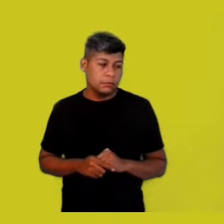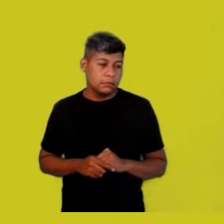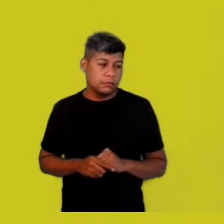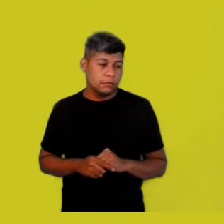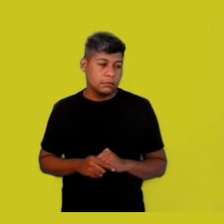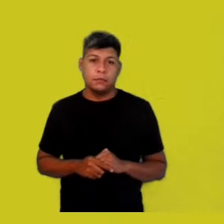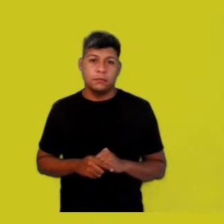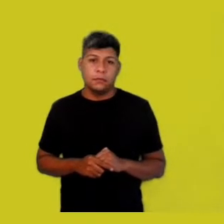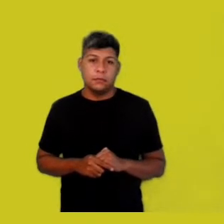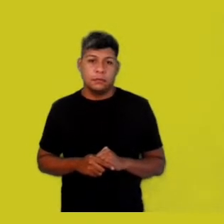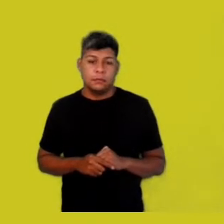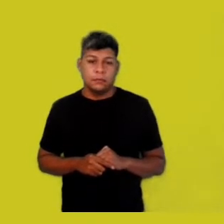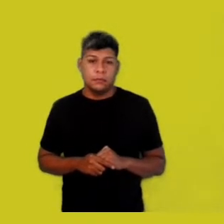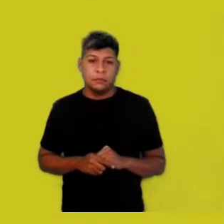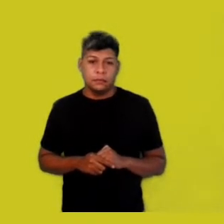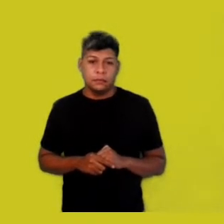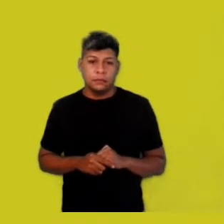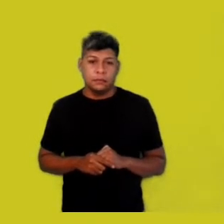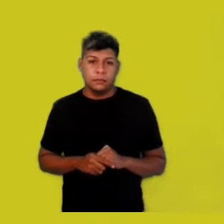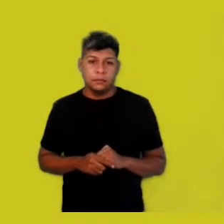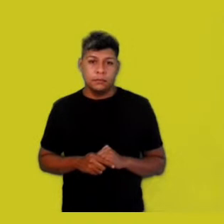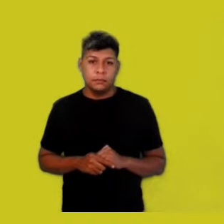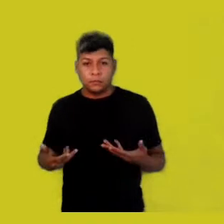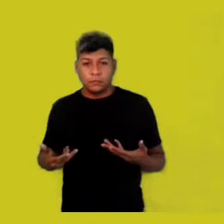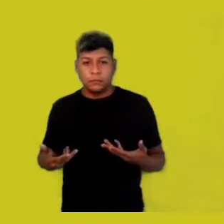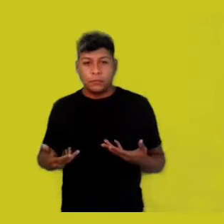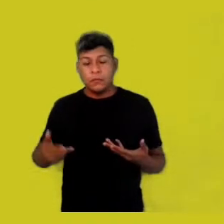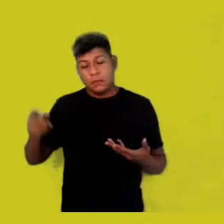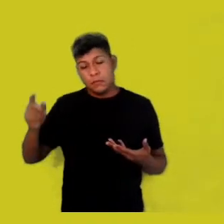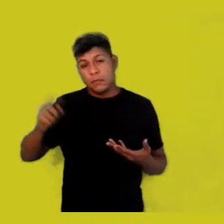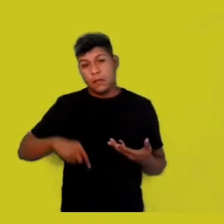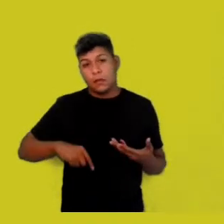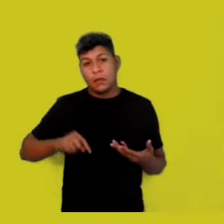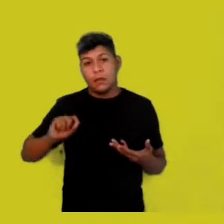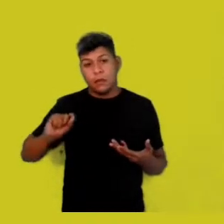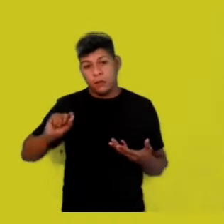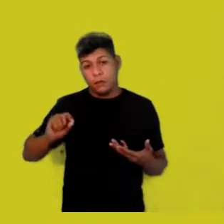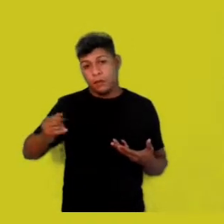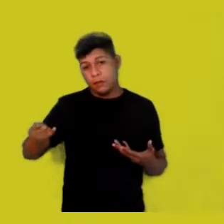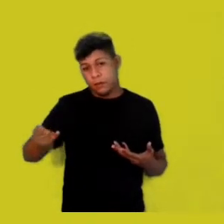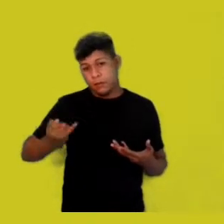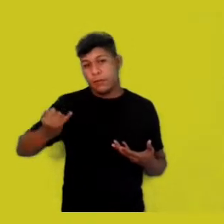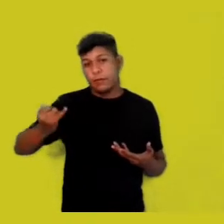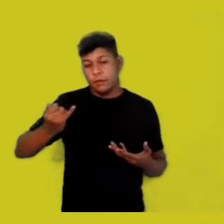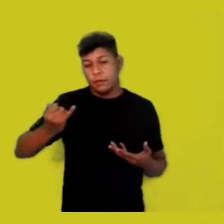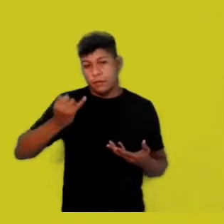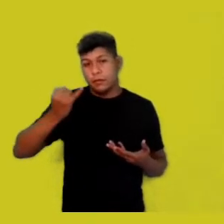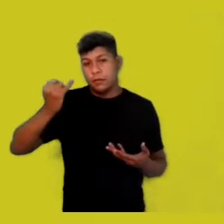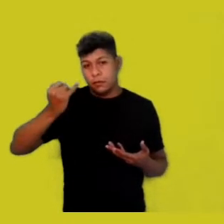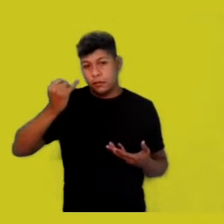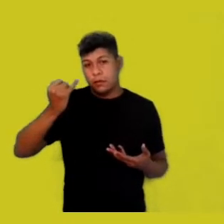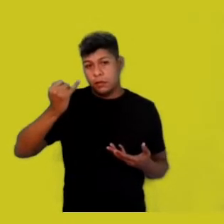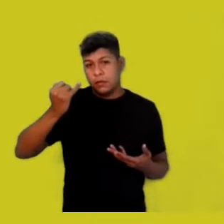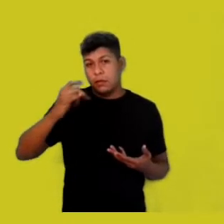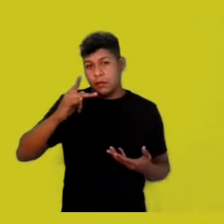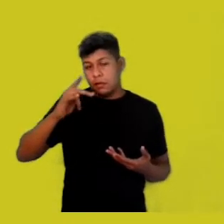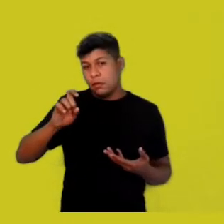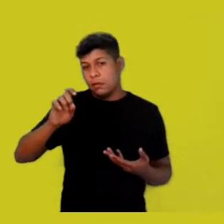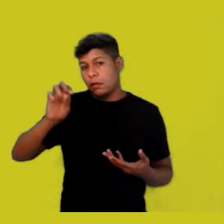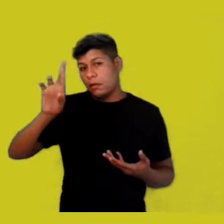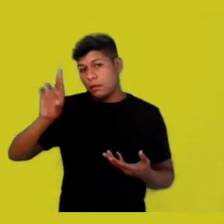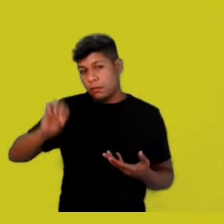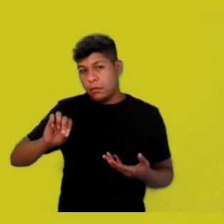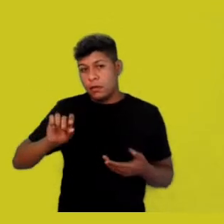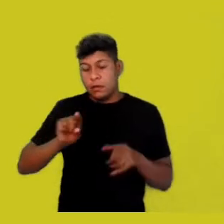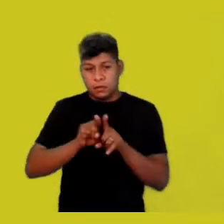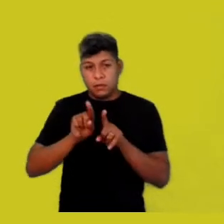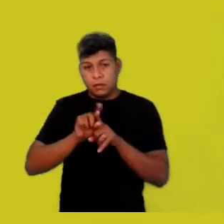Yes, it’s very important, what Pedro and Thaís said.